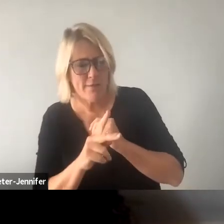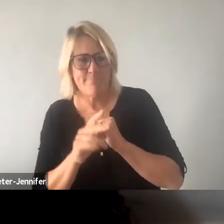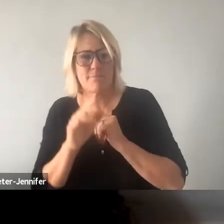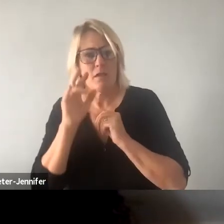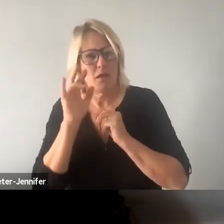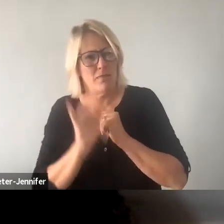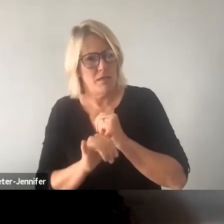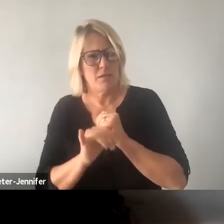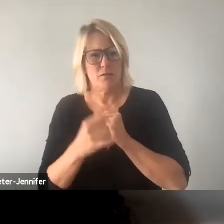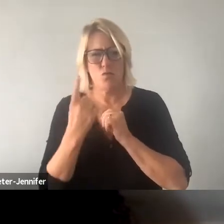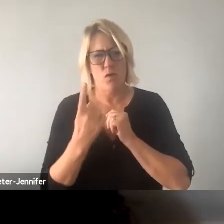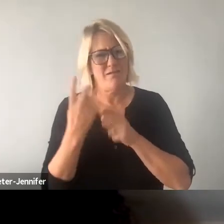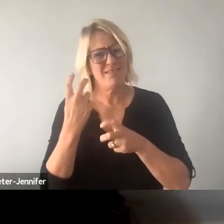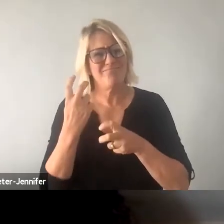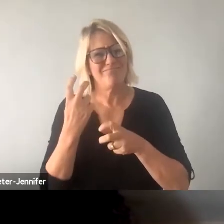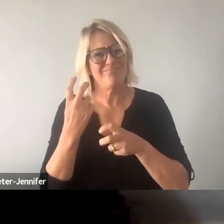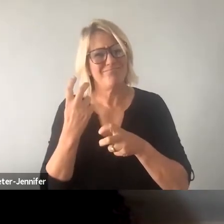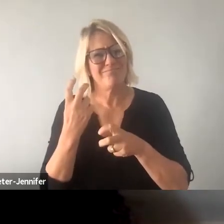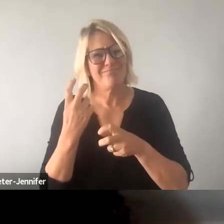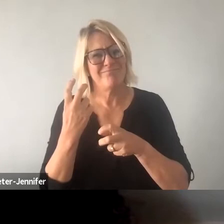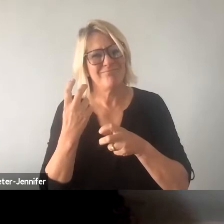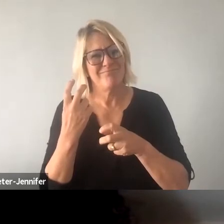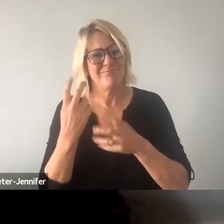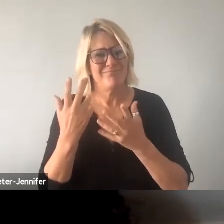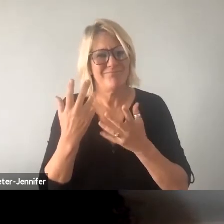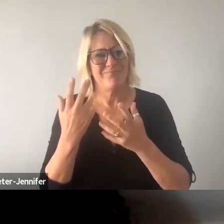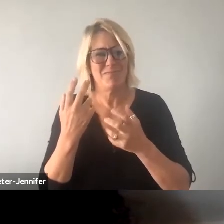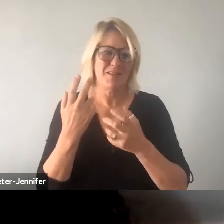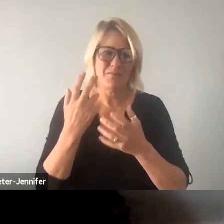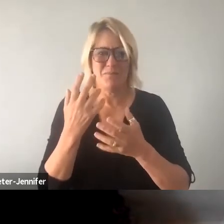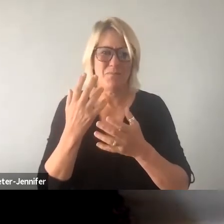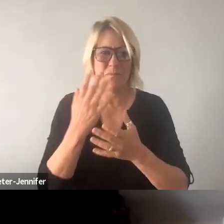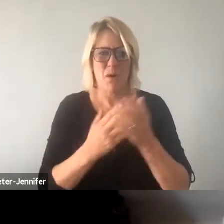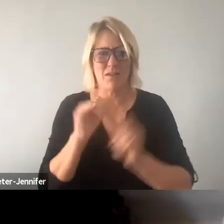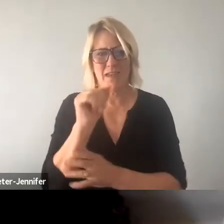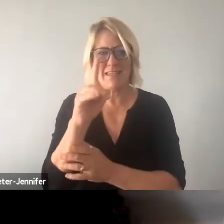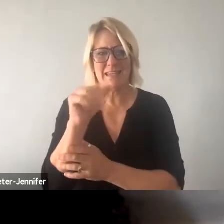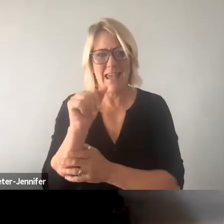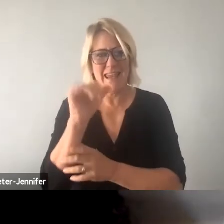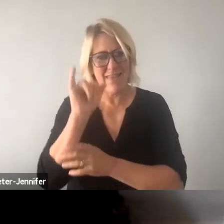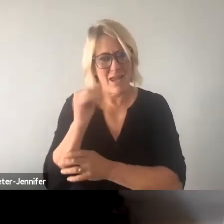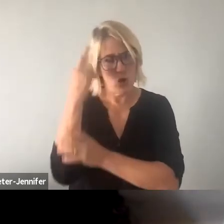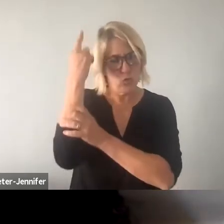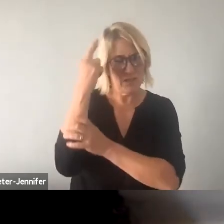accommodation process. » Nancy: Well, this is -- it's